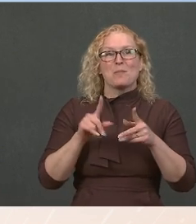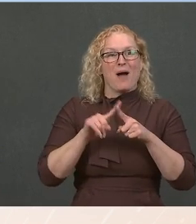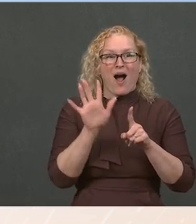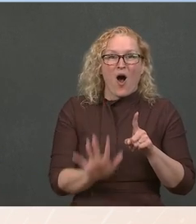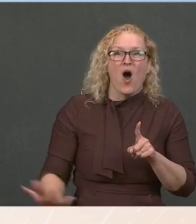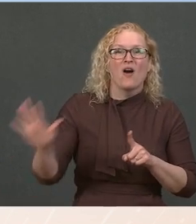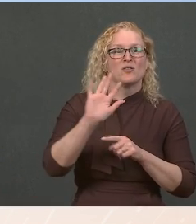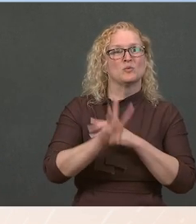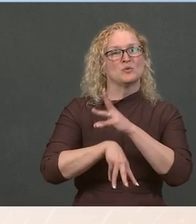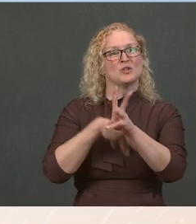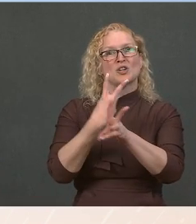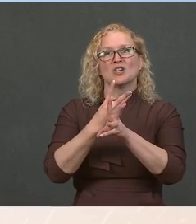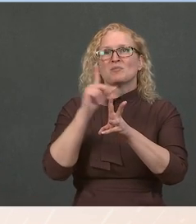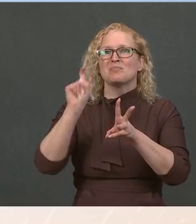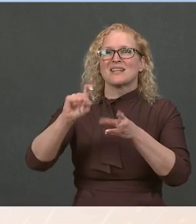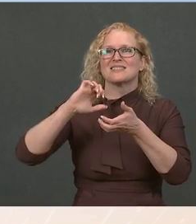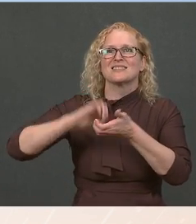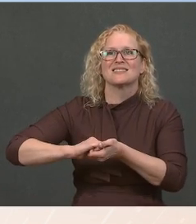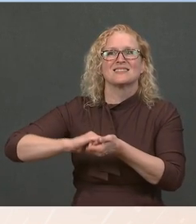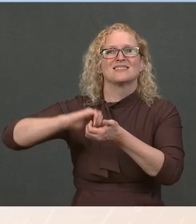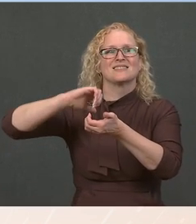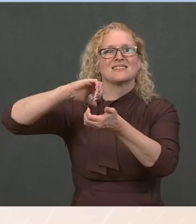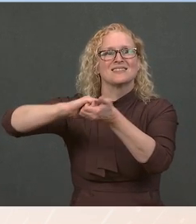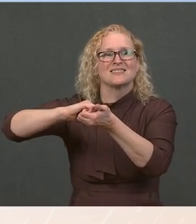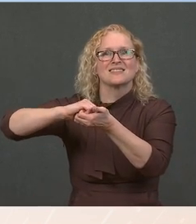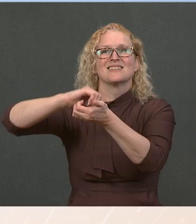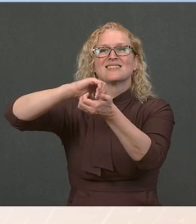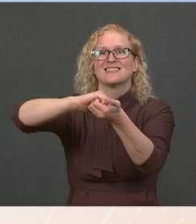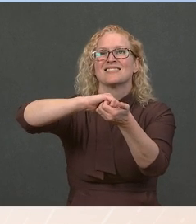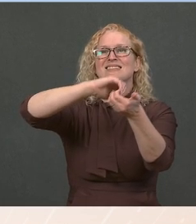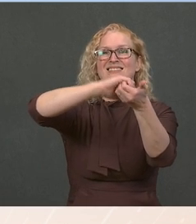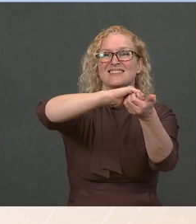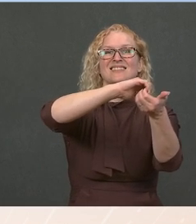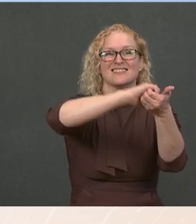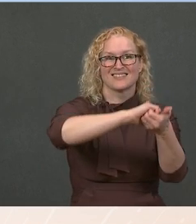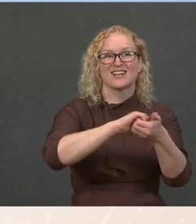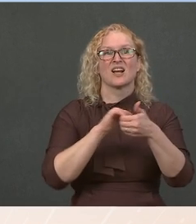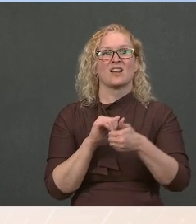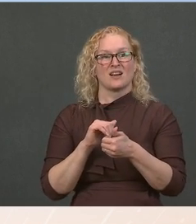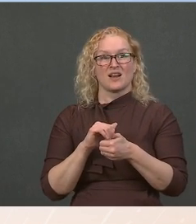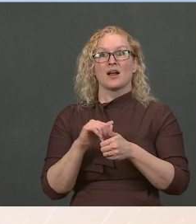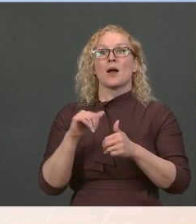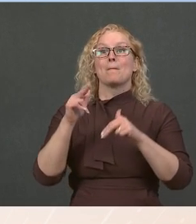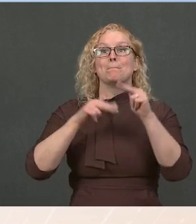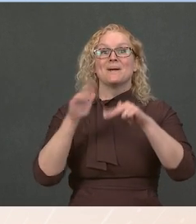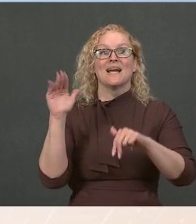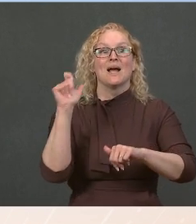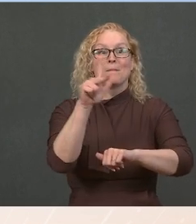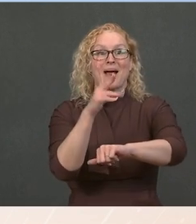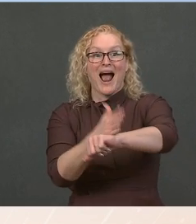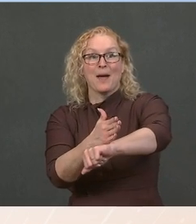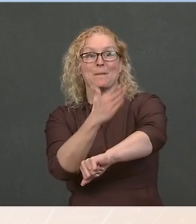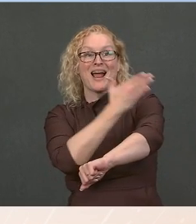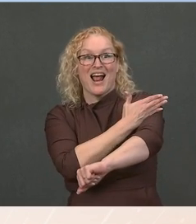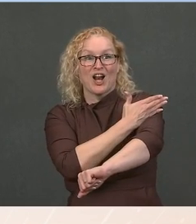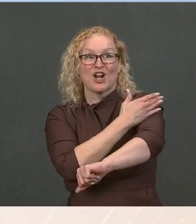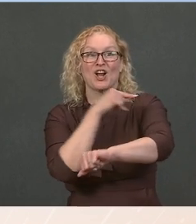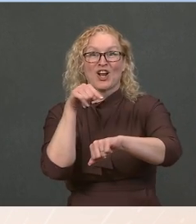and that's what we're trying to do to get this done. And Build Back Better -- the Build Back Better Act and the Bipartisan Infrastructure plan --